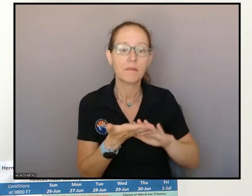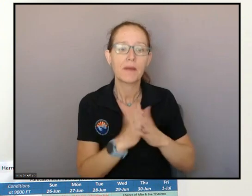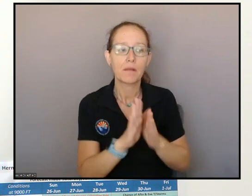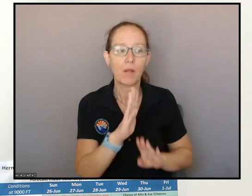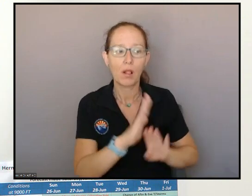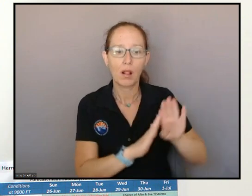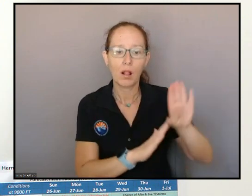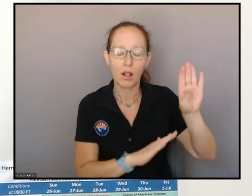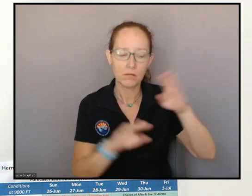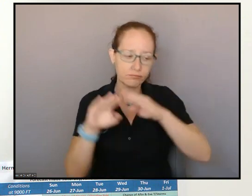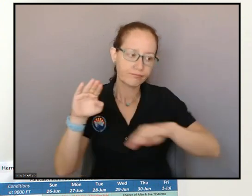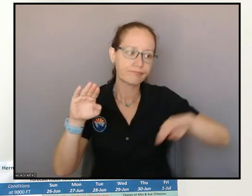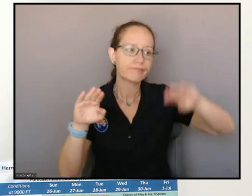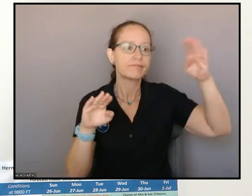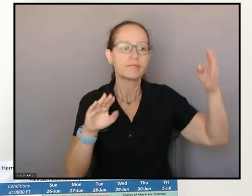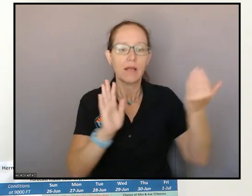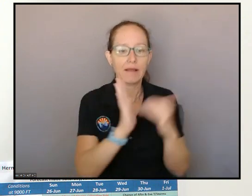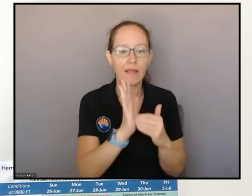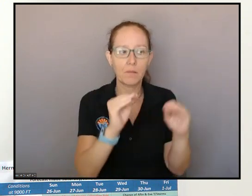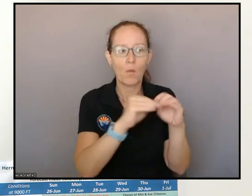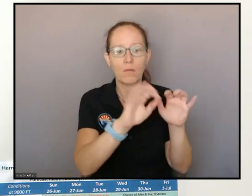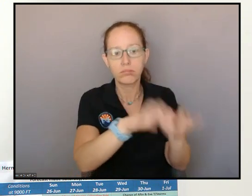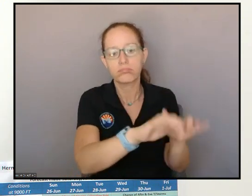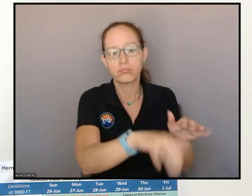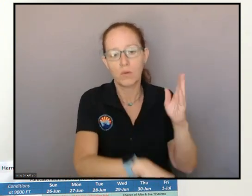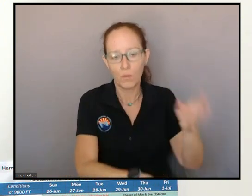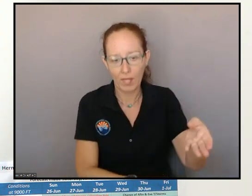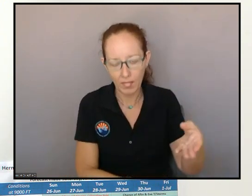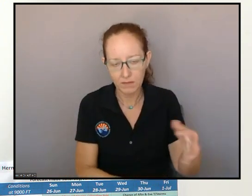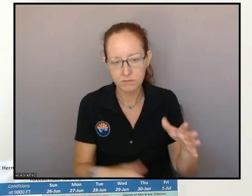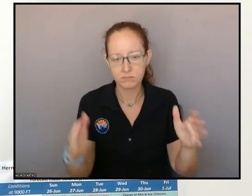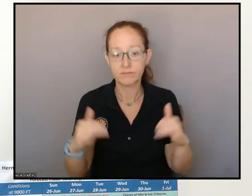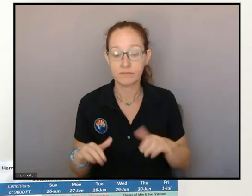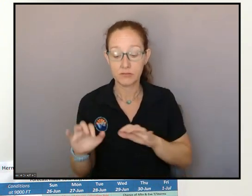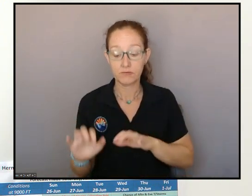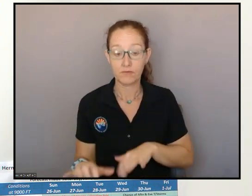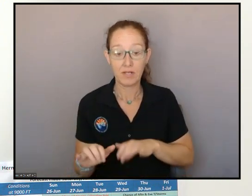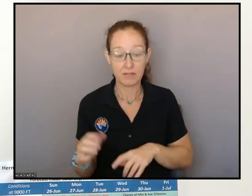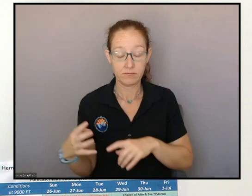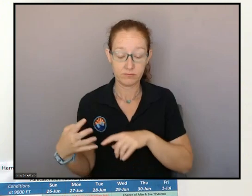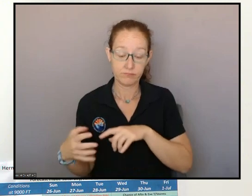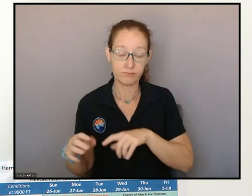showers and thunderstorms. And just looking at our precip chart down here you can see through Monday, pretty good